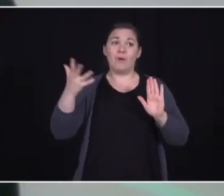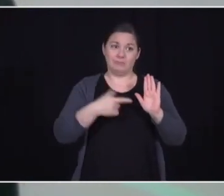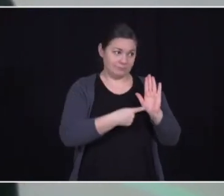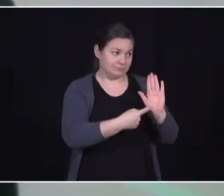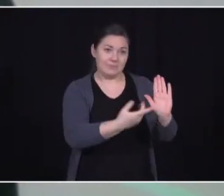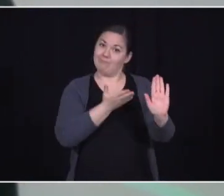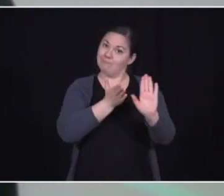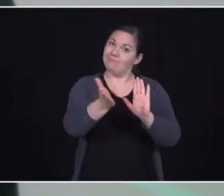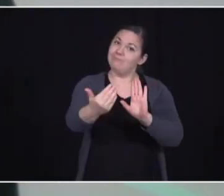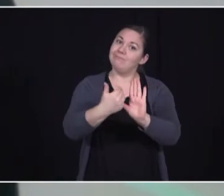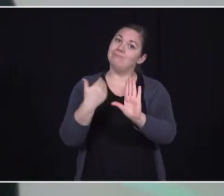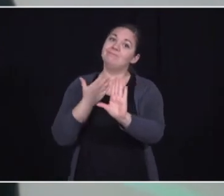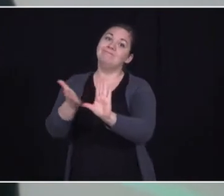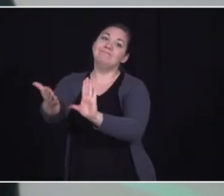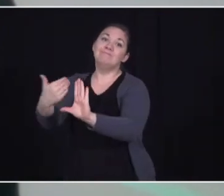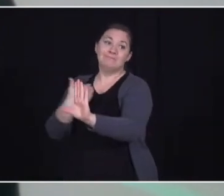putting the principal of transparency into action